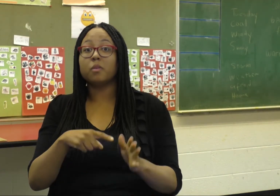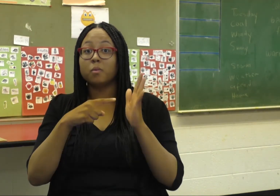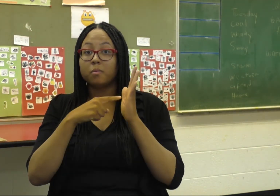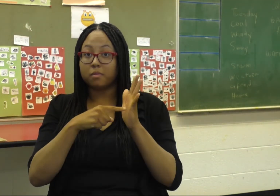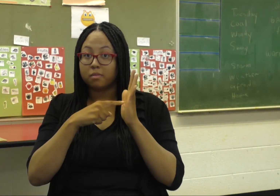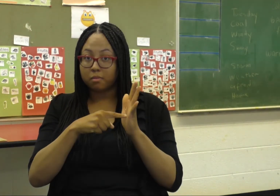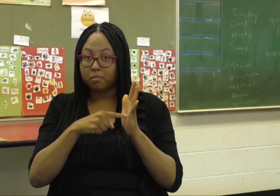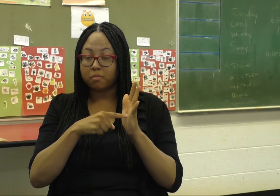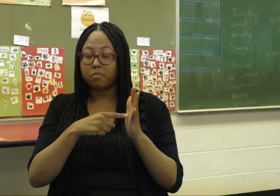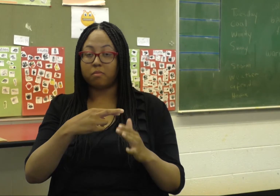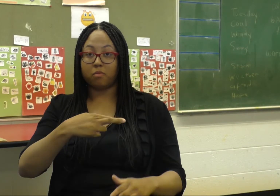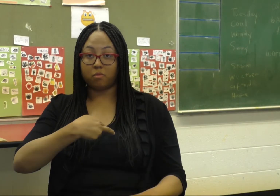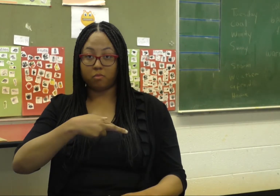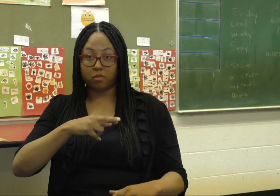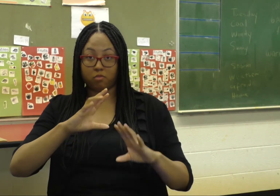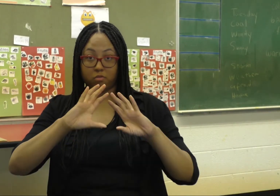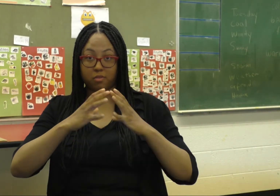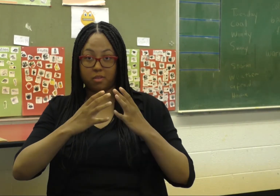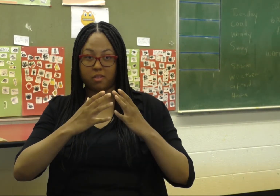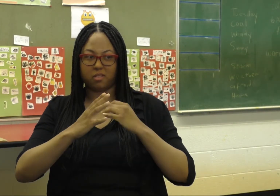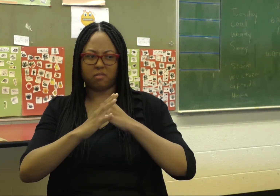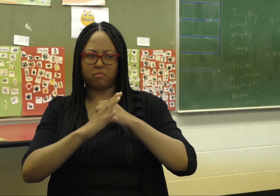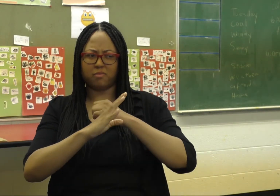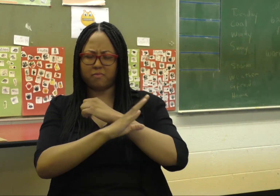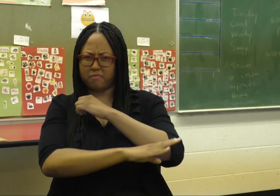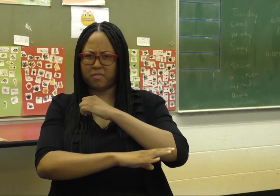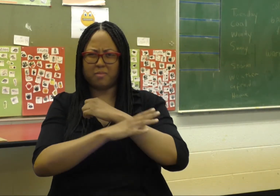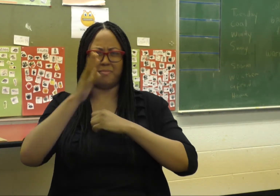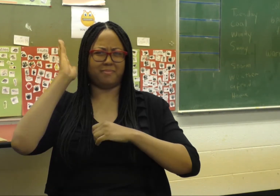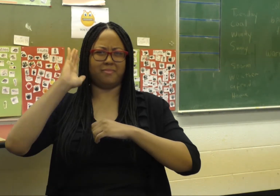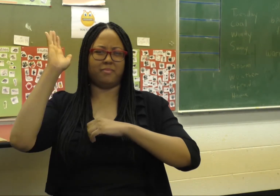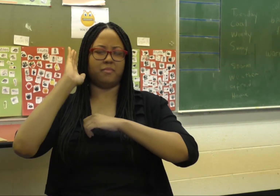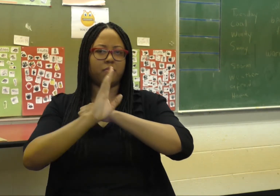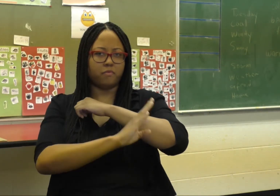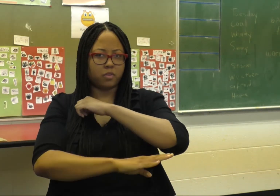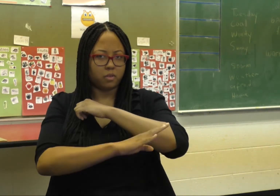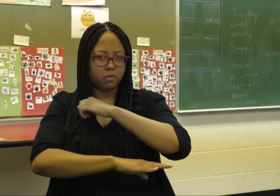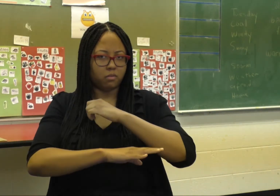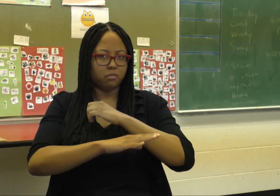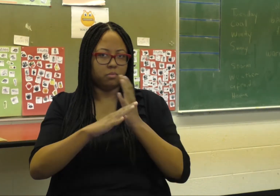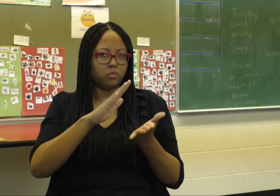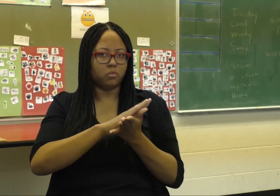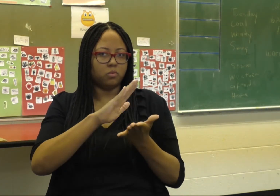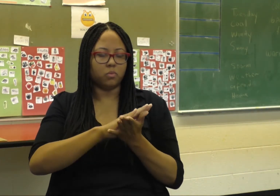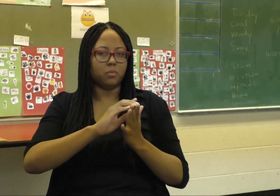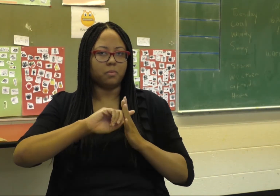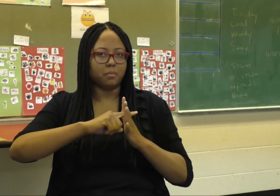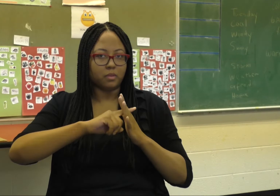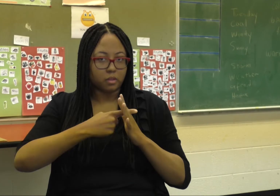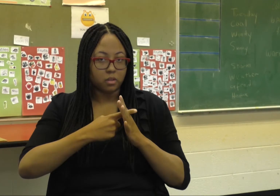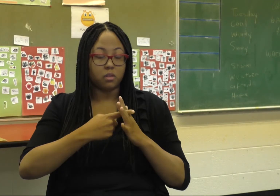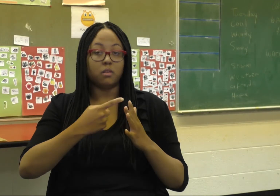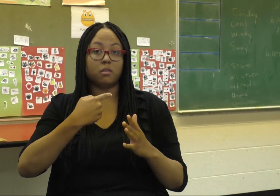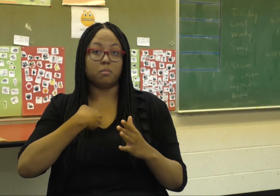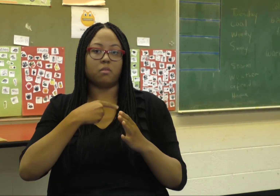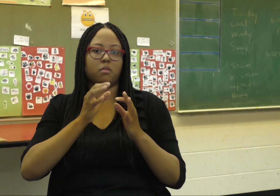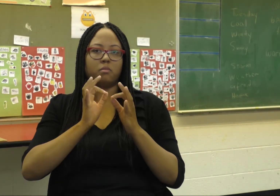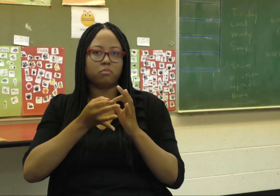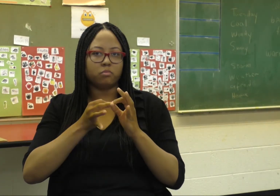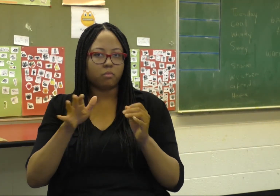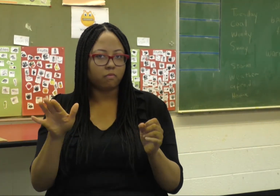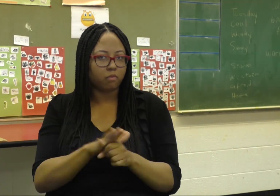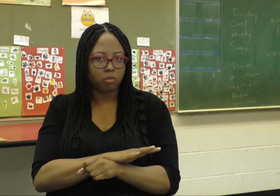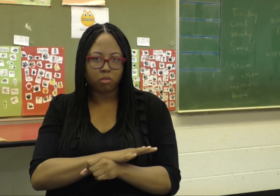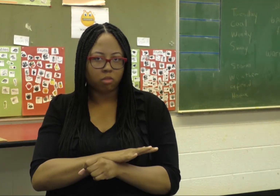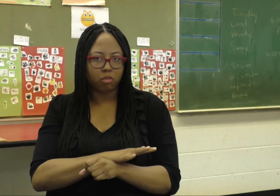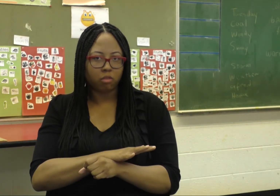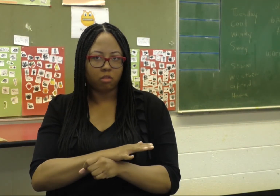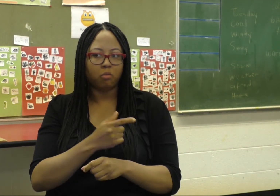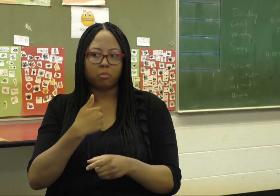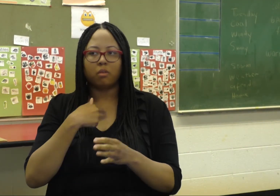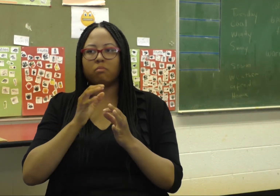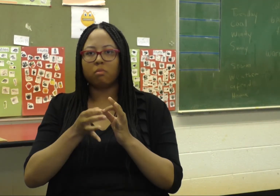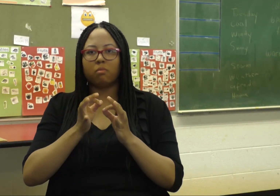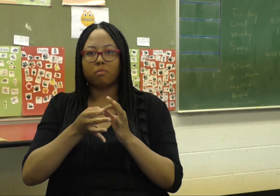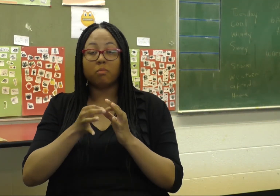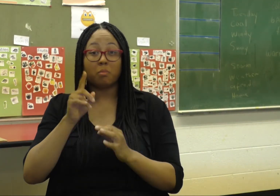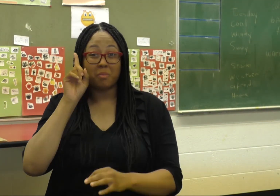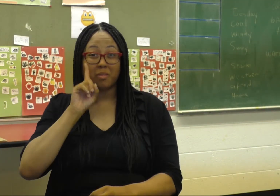For example, religion class. Last fall at the beginning of the school year I interpreted the entire class.